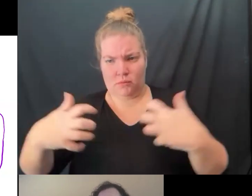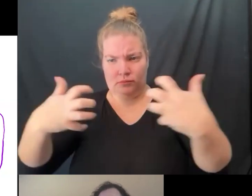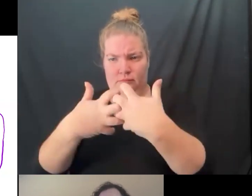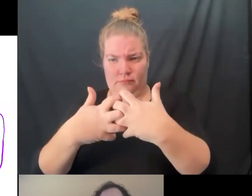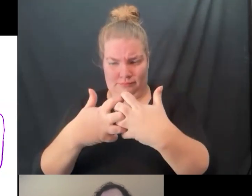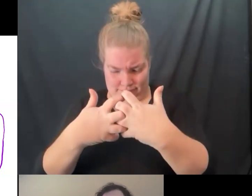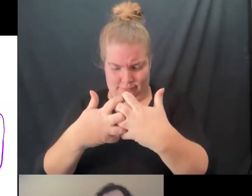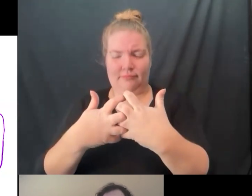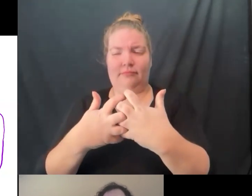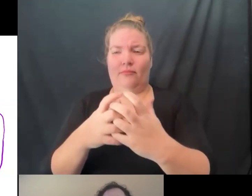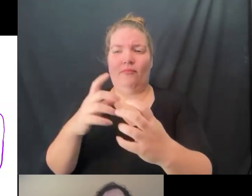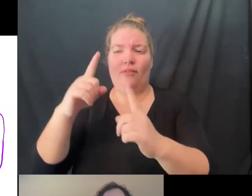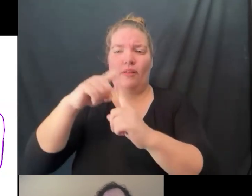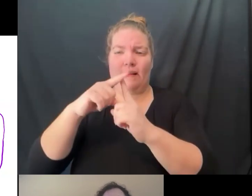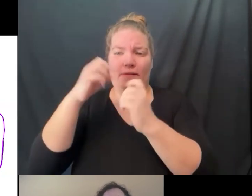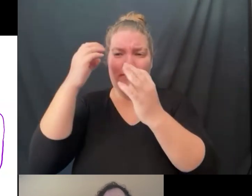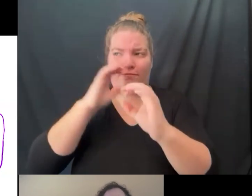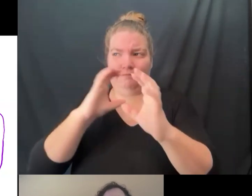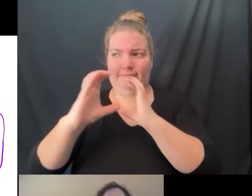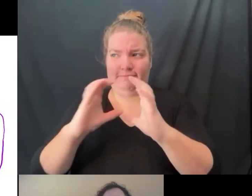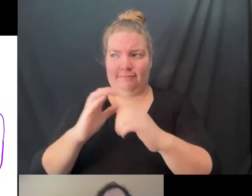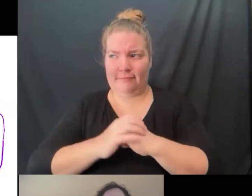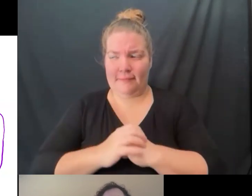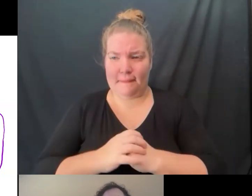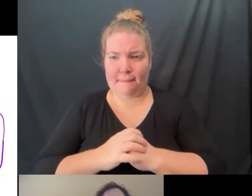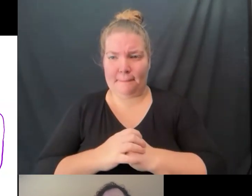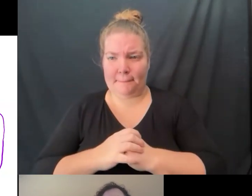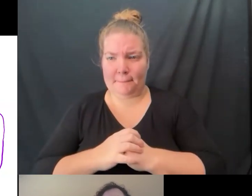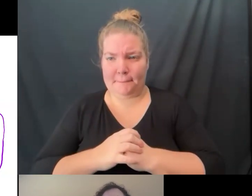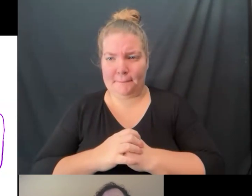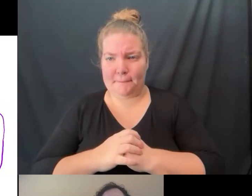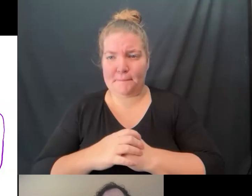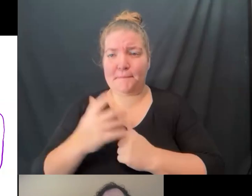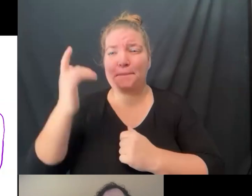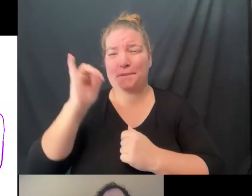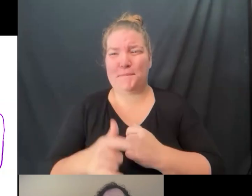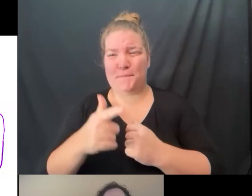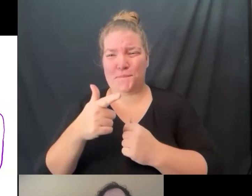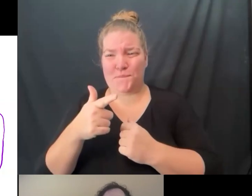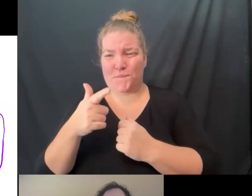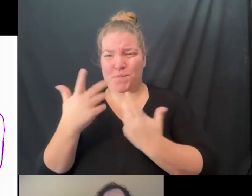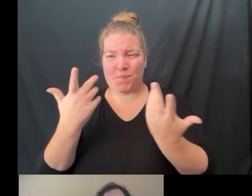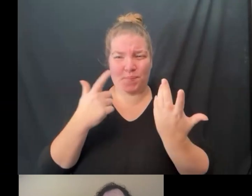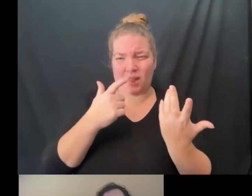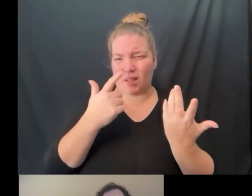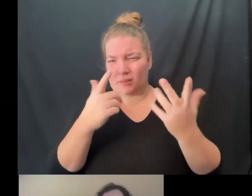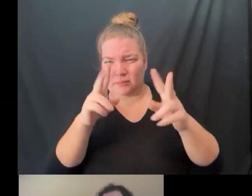what we're customizing also conforms to the ICT Standard. And the way that works is, you may